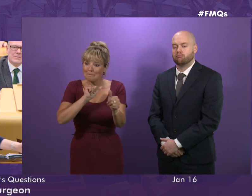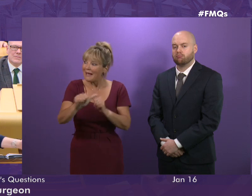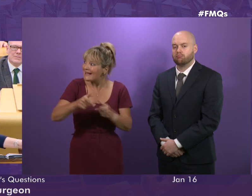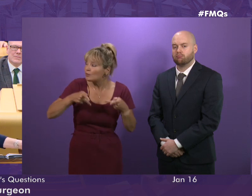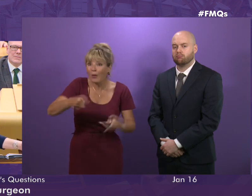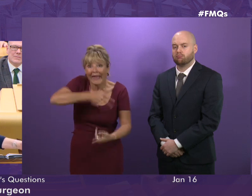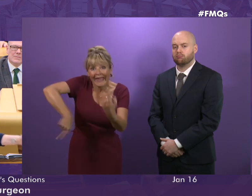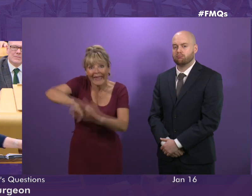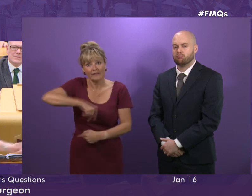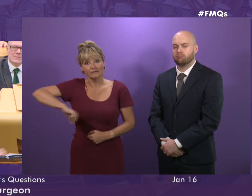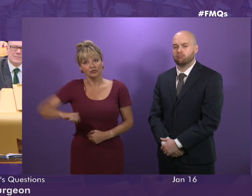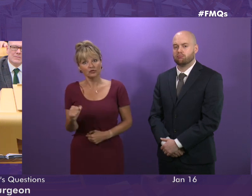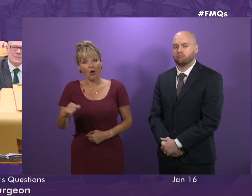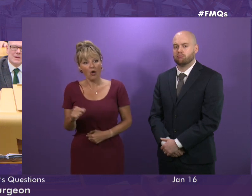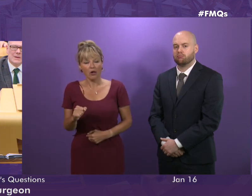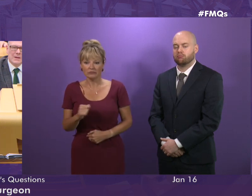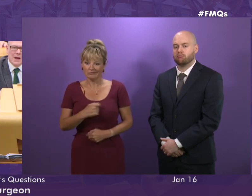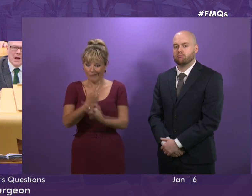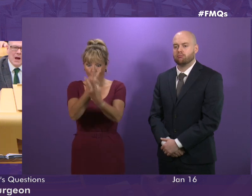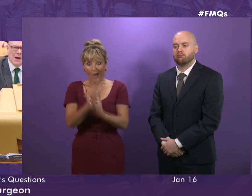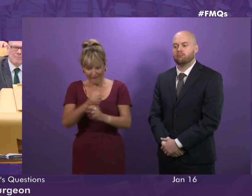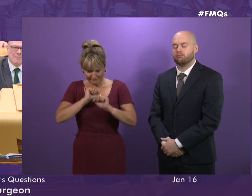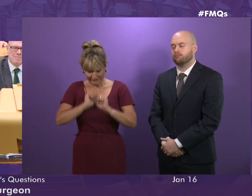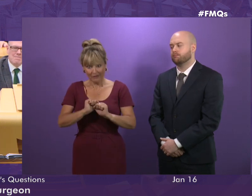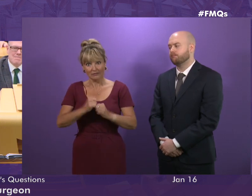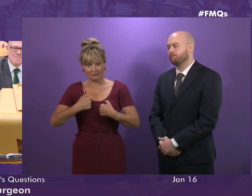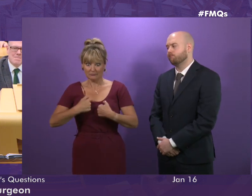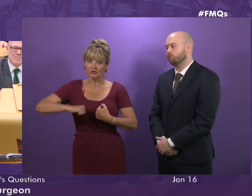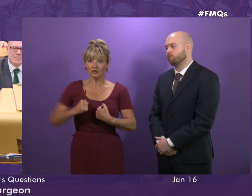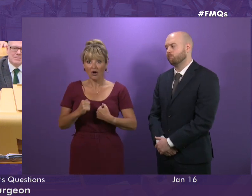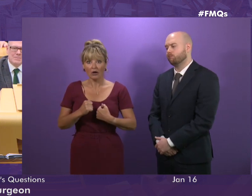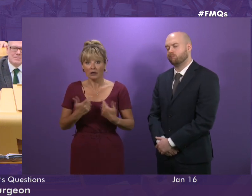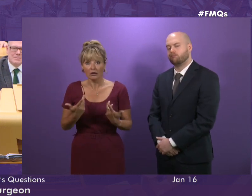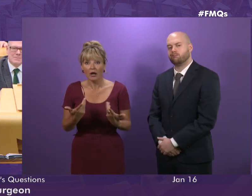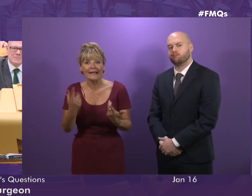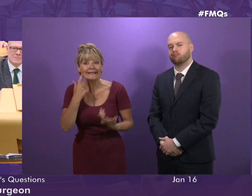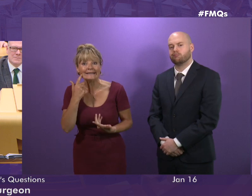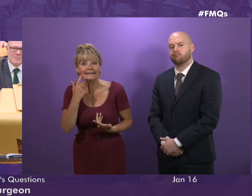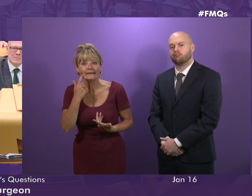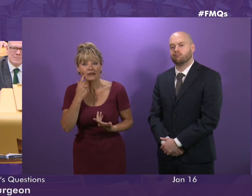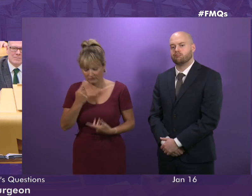stop being at the mercy of Westminster Governments—particularly Westminster Tory Governments—and to have